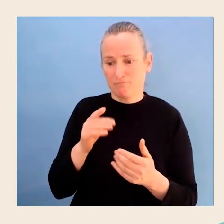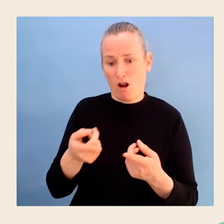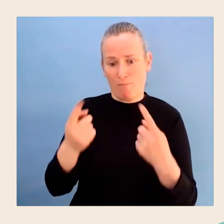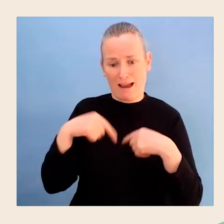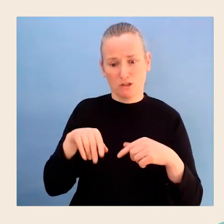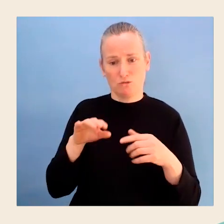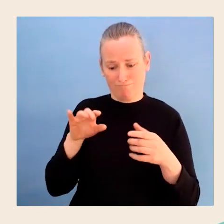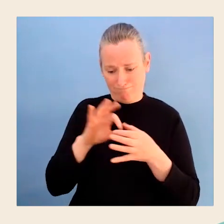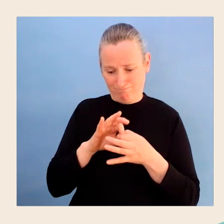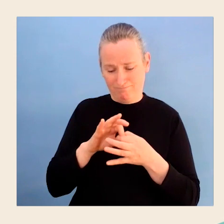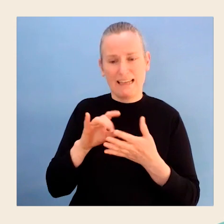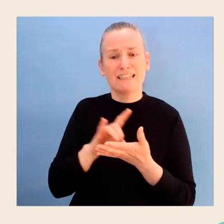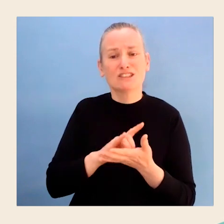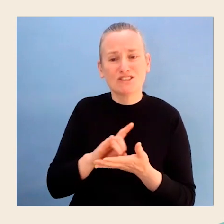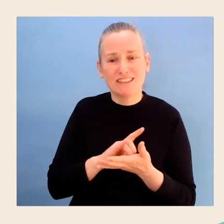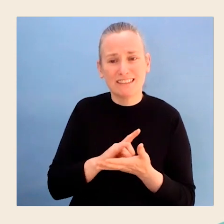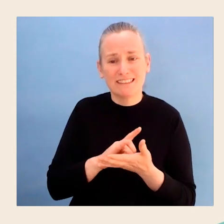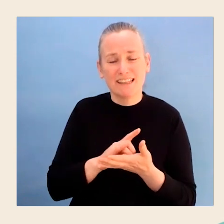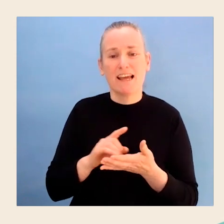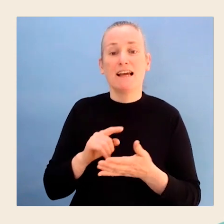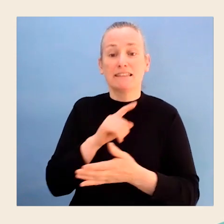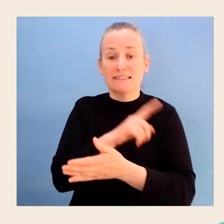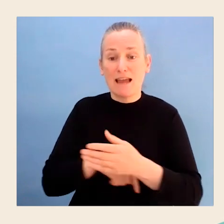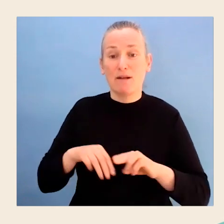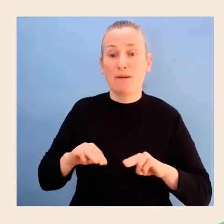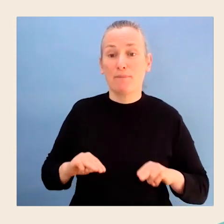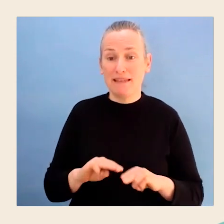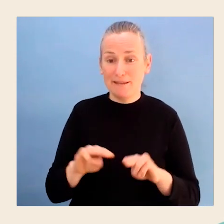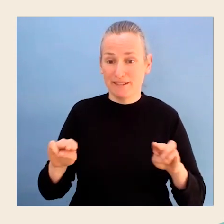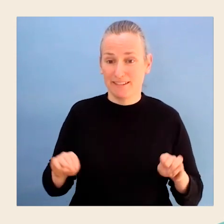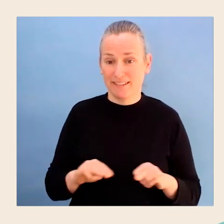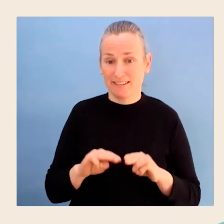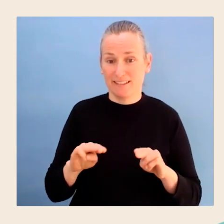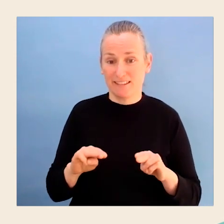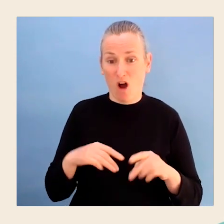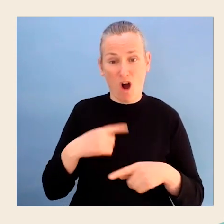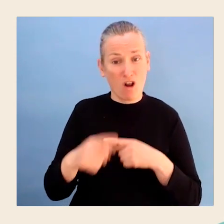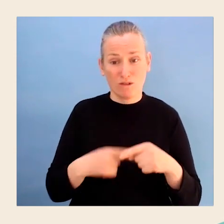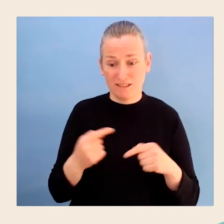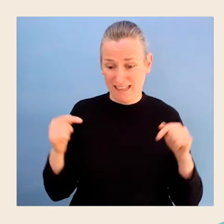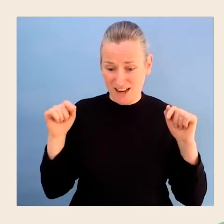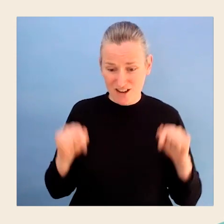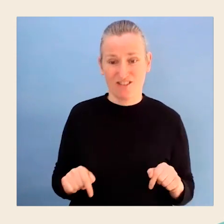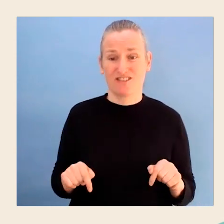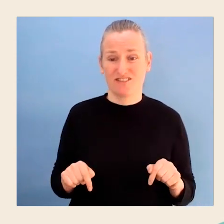The fact that disabled people have been, they've always been here, right?